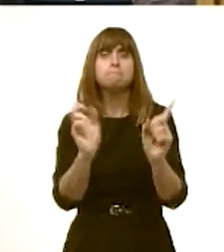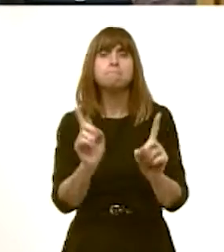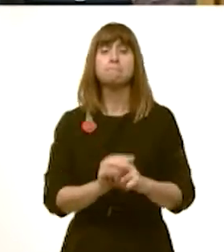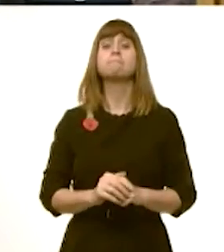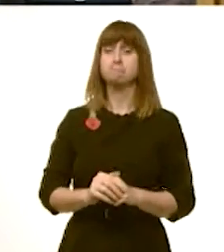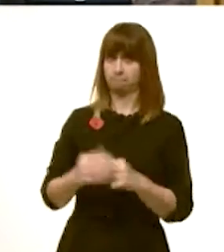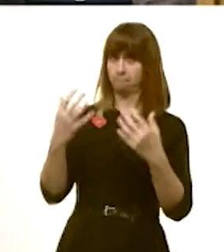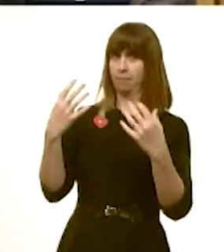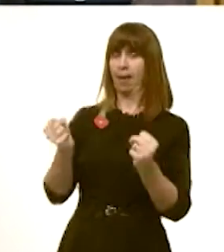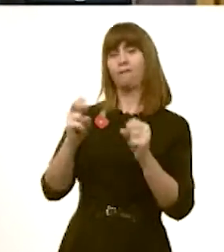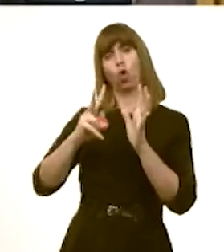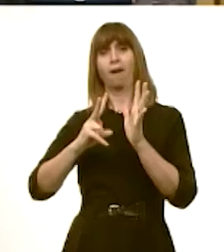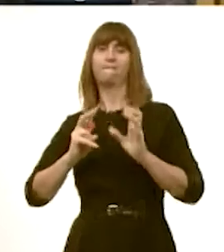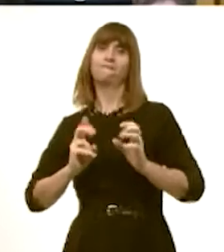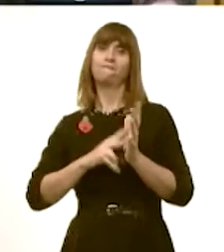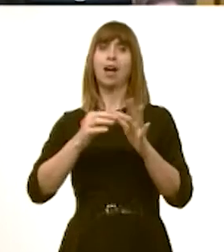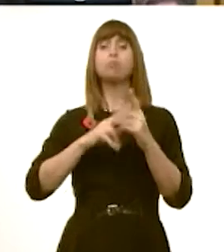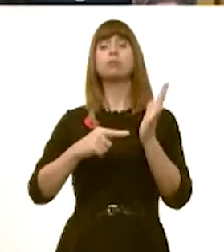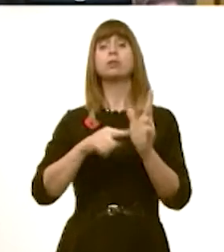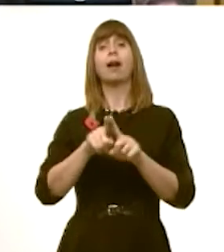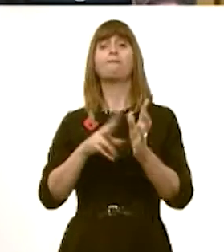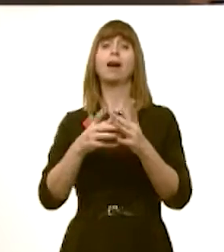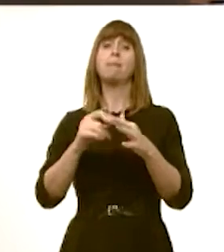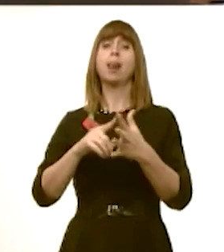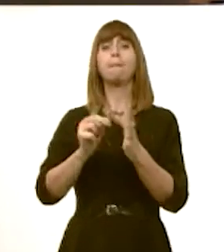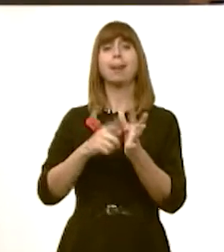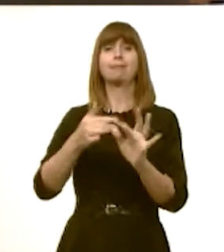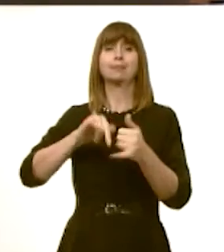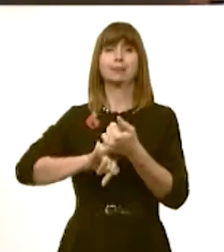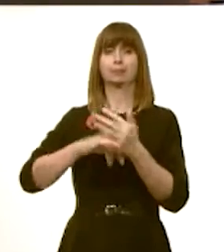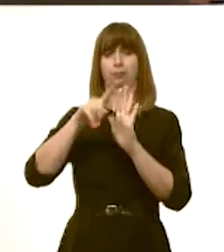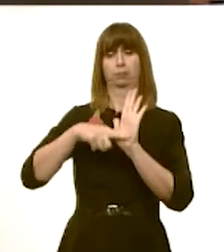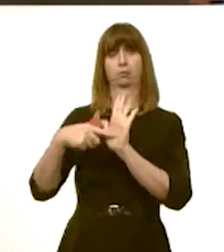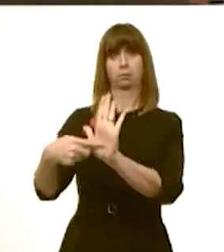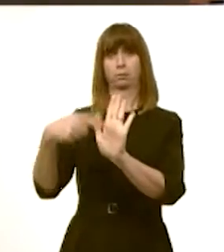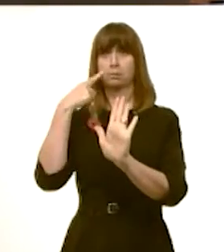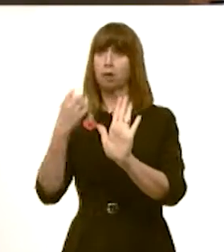Vibrant and Viable Places, supports town and city regeneration in many areas across Wales.